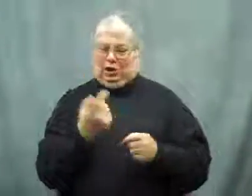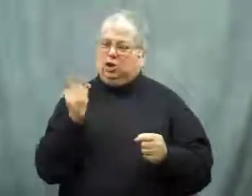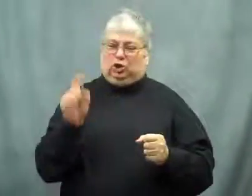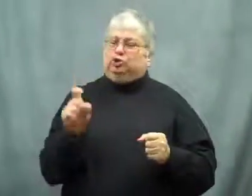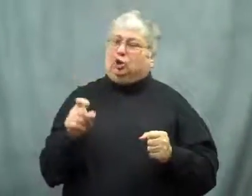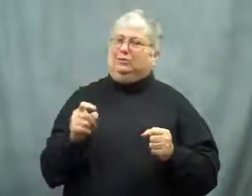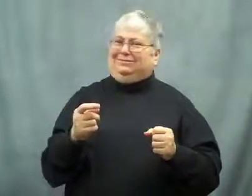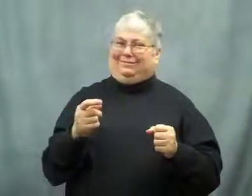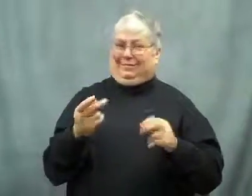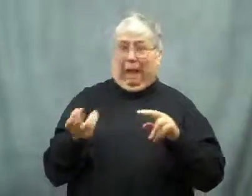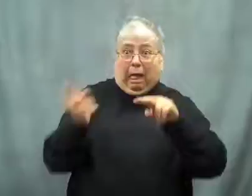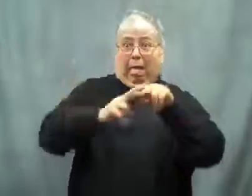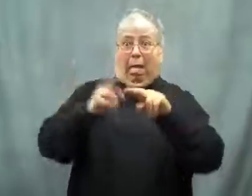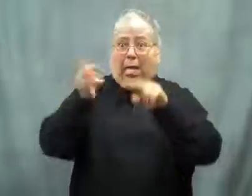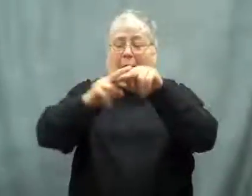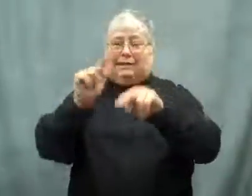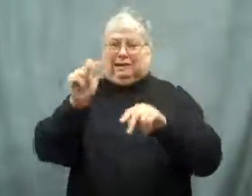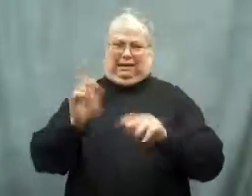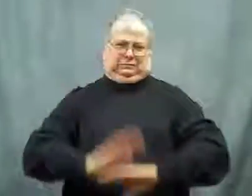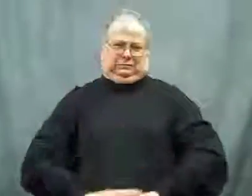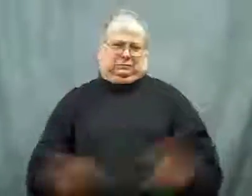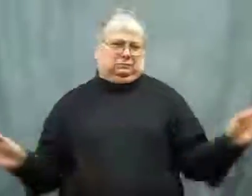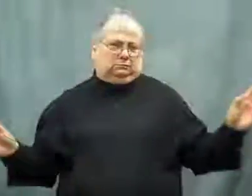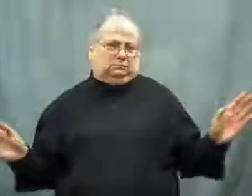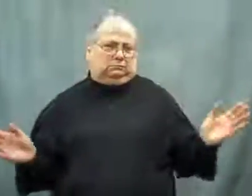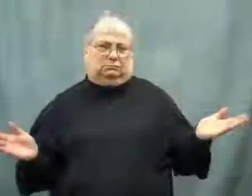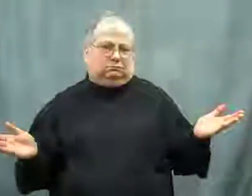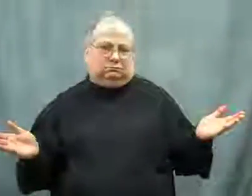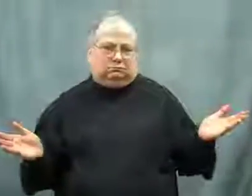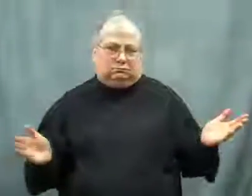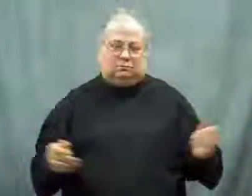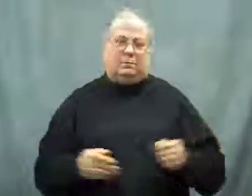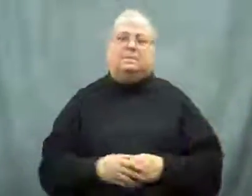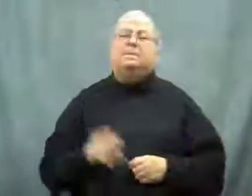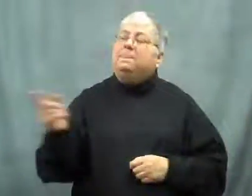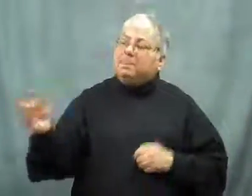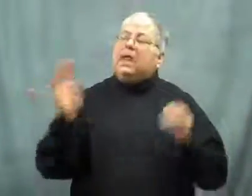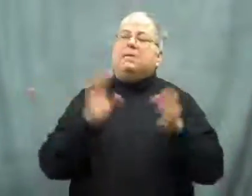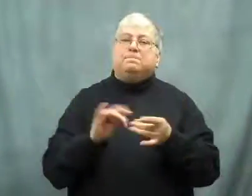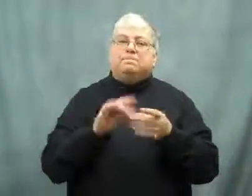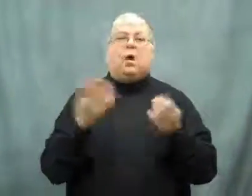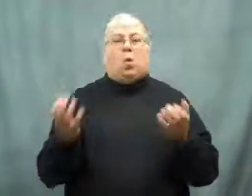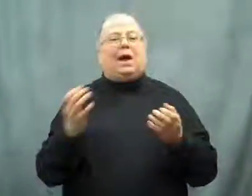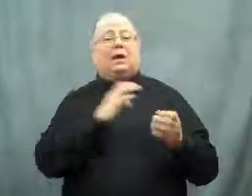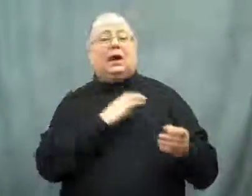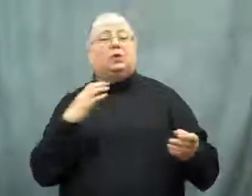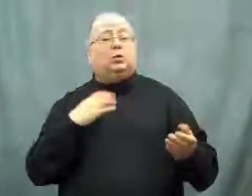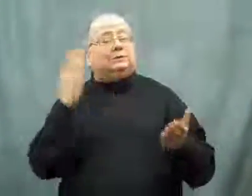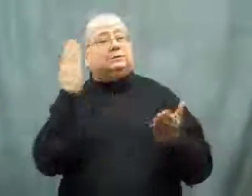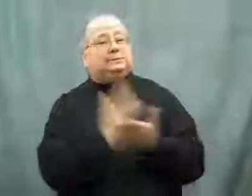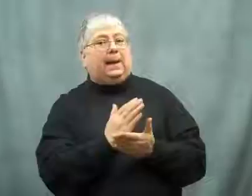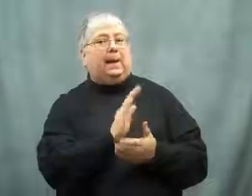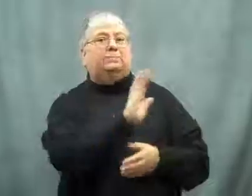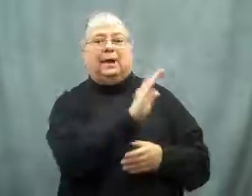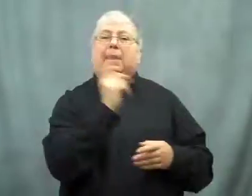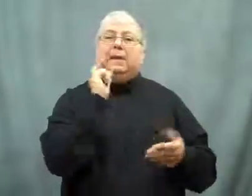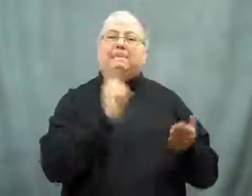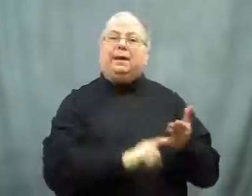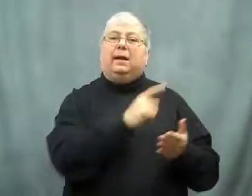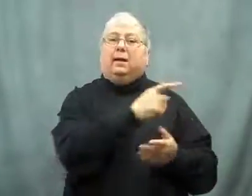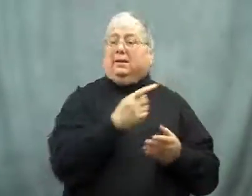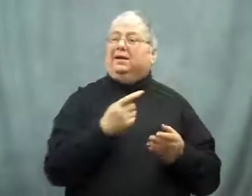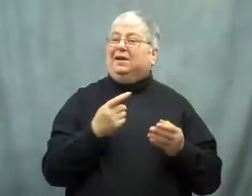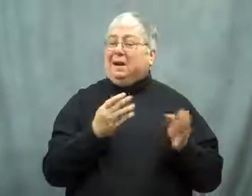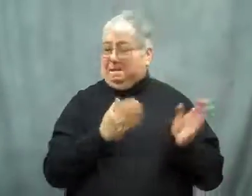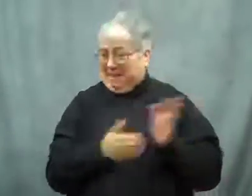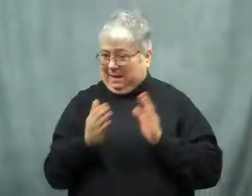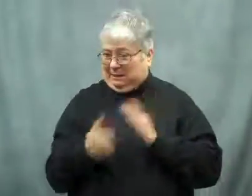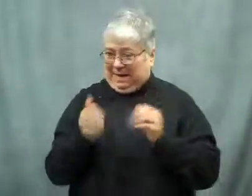They shouldn't be subject to tax increases.